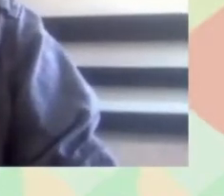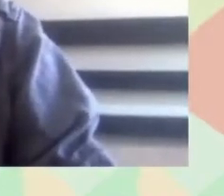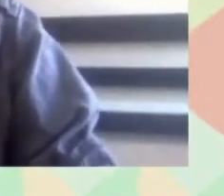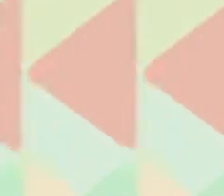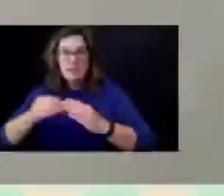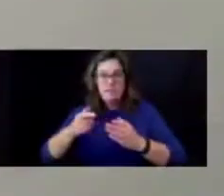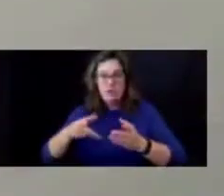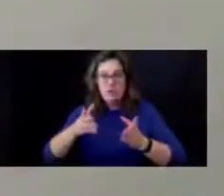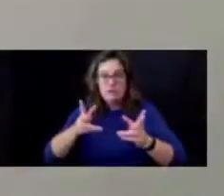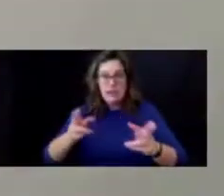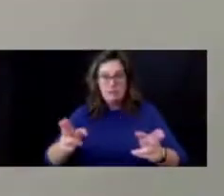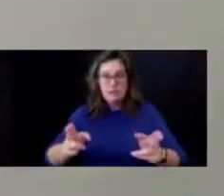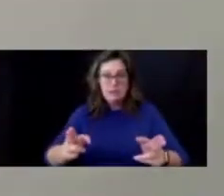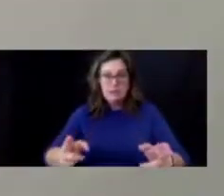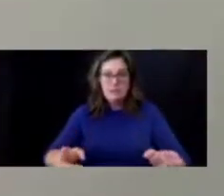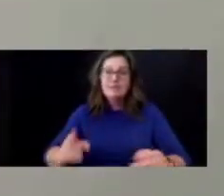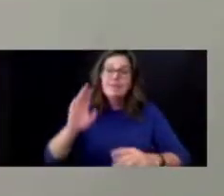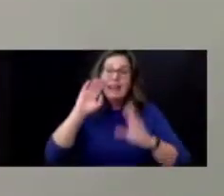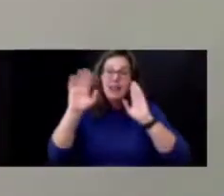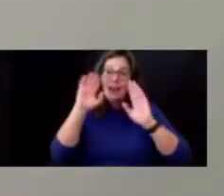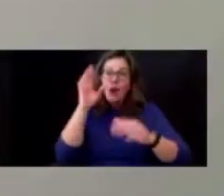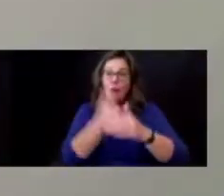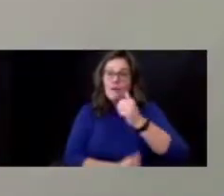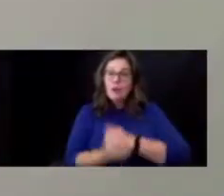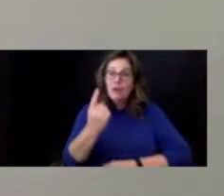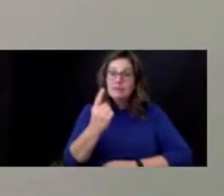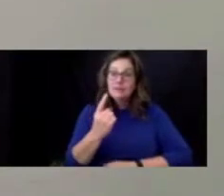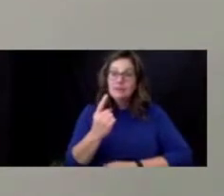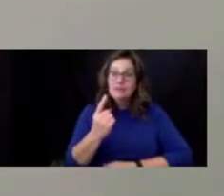hi um everybody um